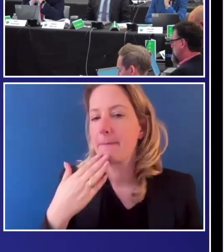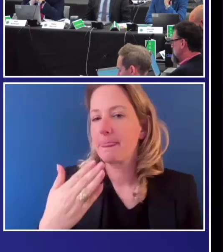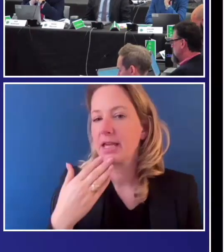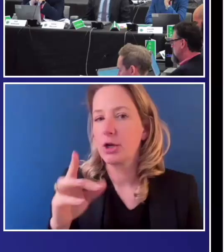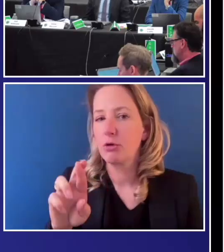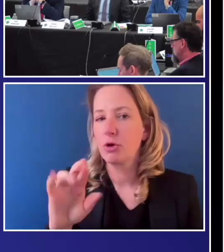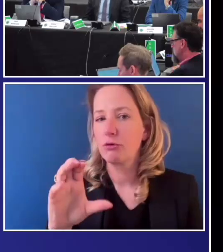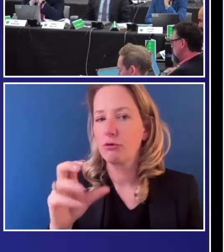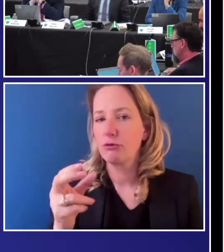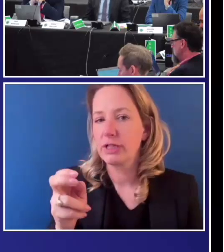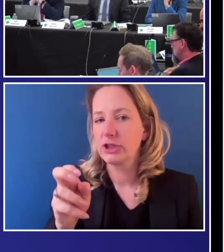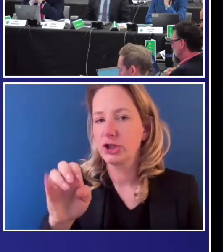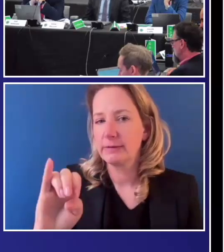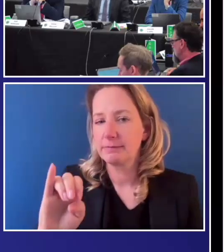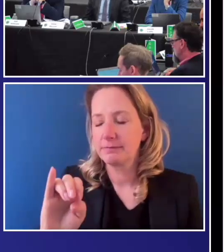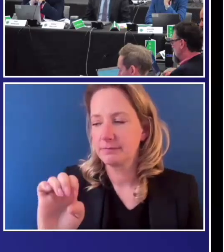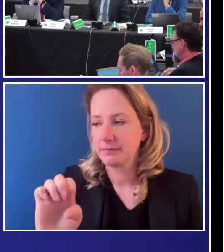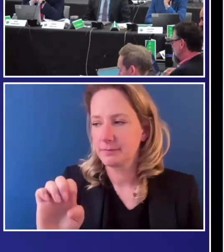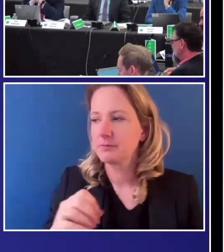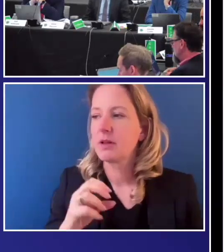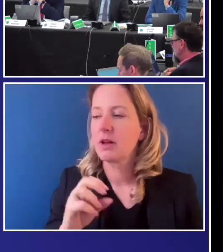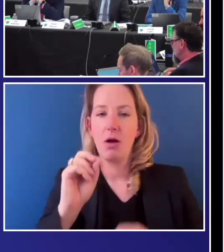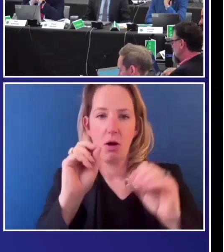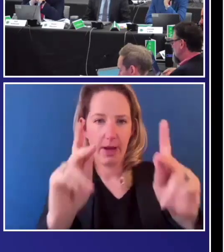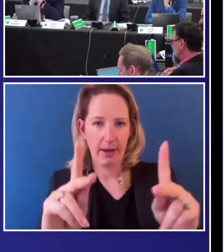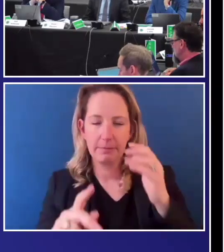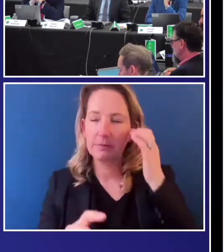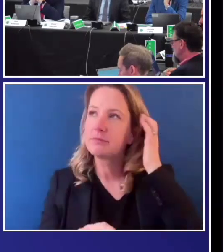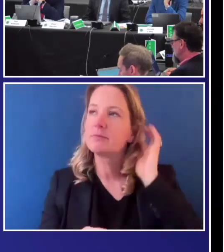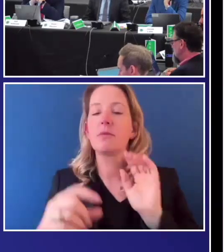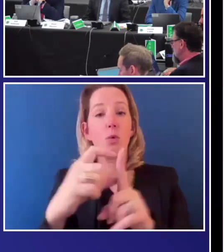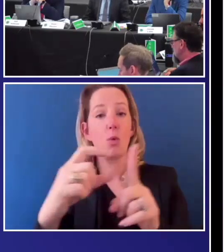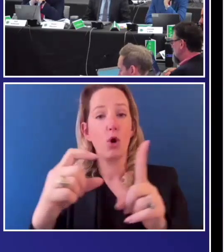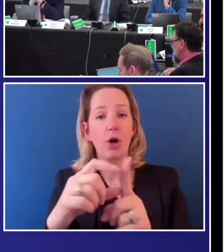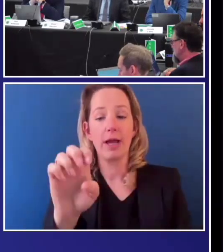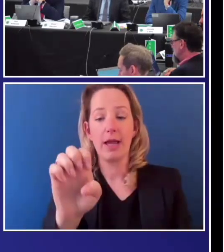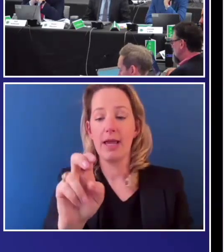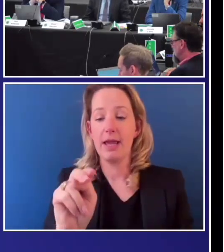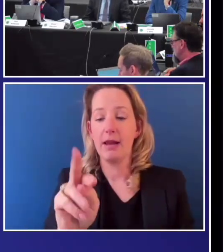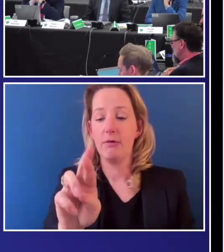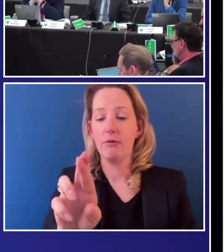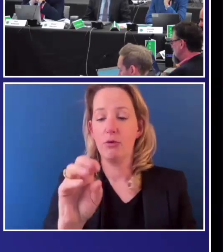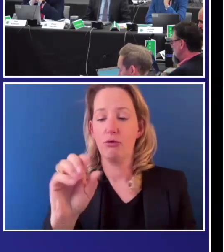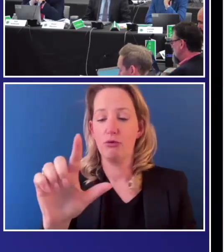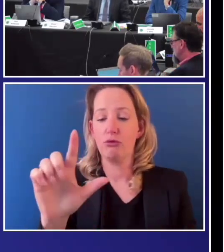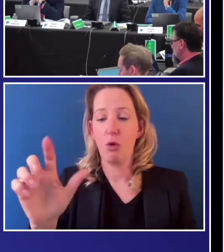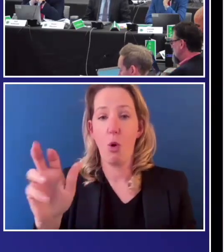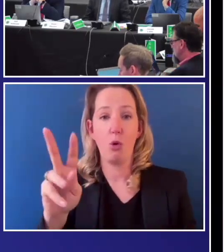So just a quick clarification on enrolled. So you have a person that is enrolled